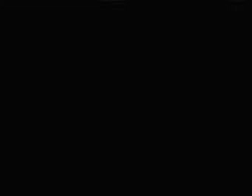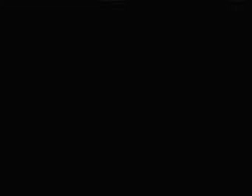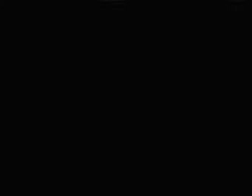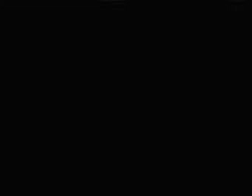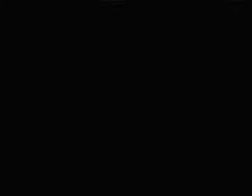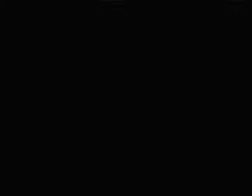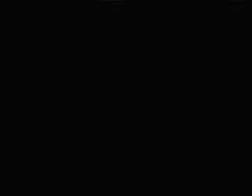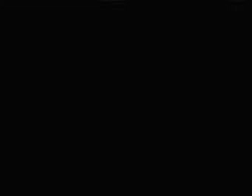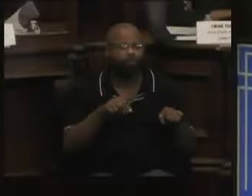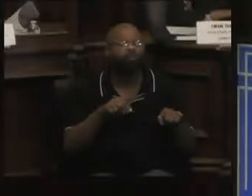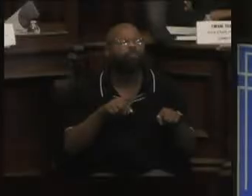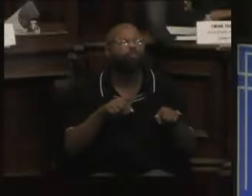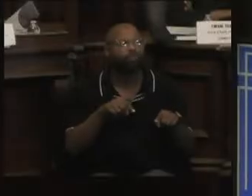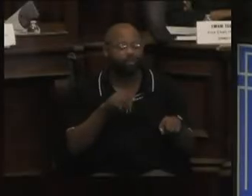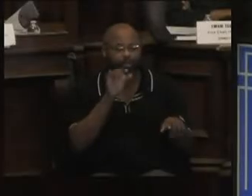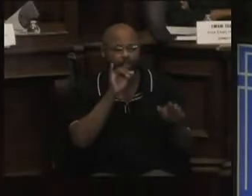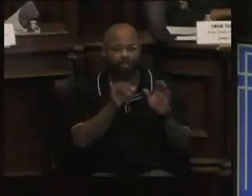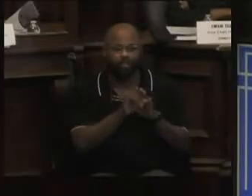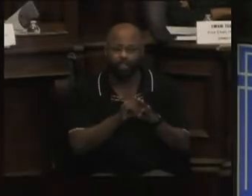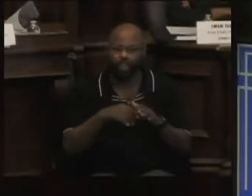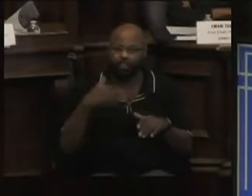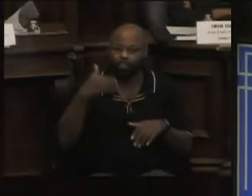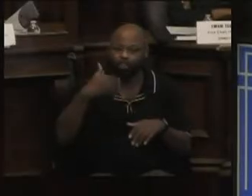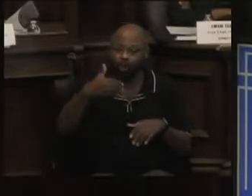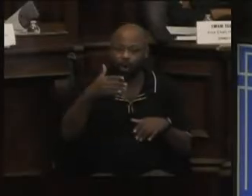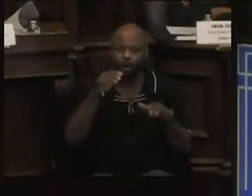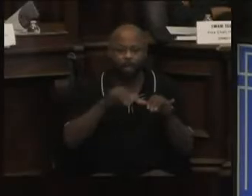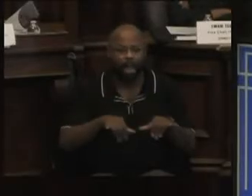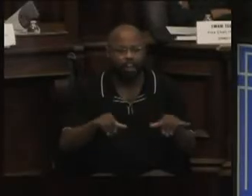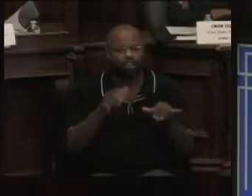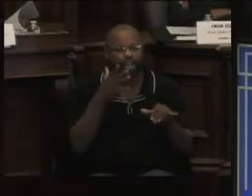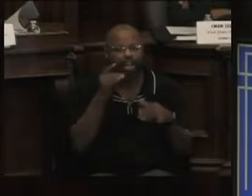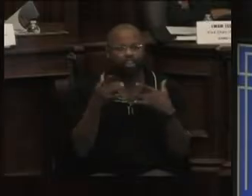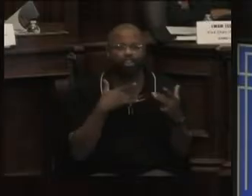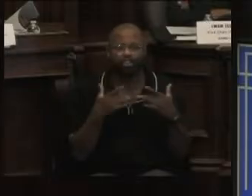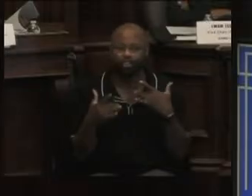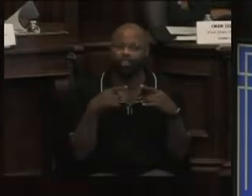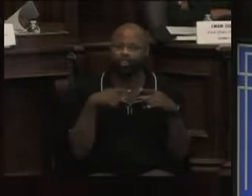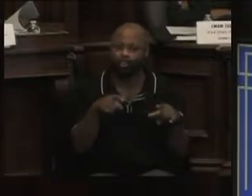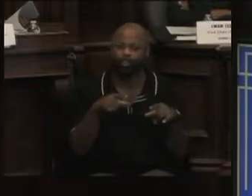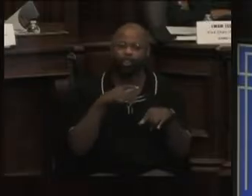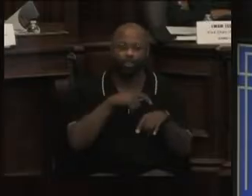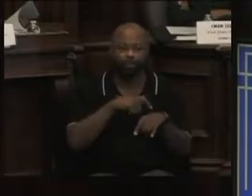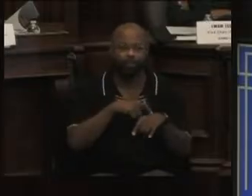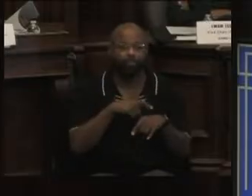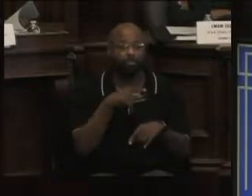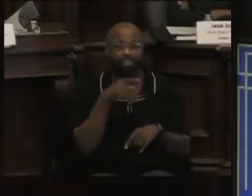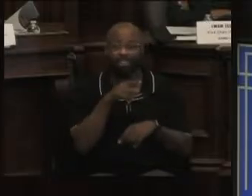please let us know. Identifying